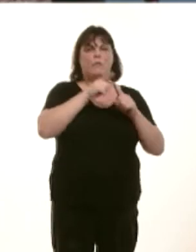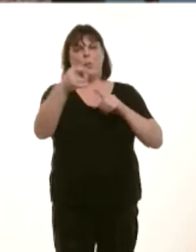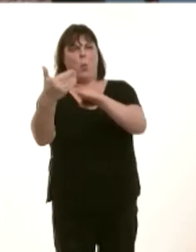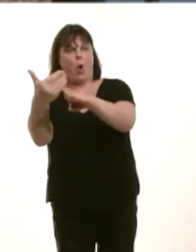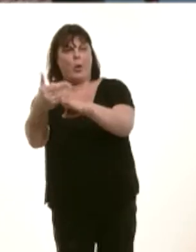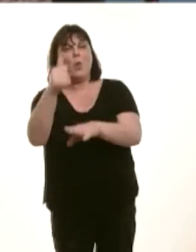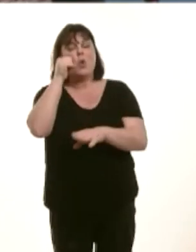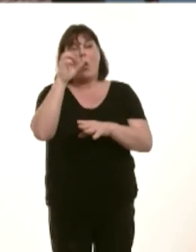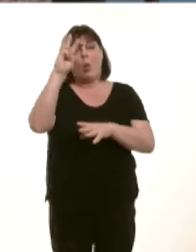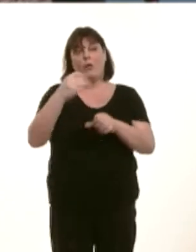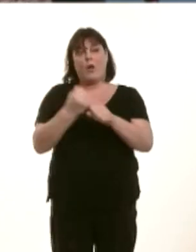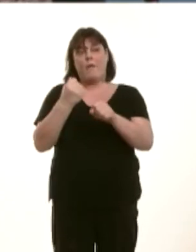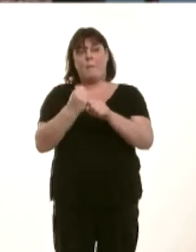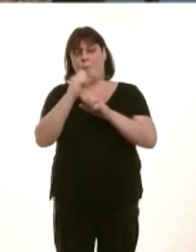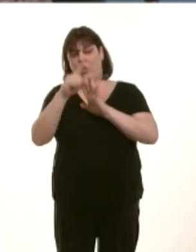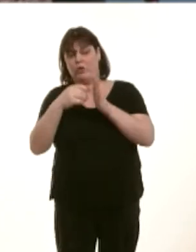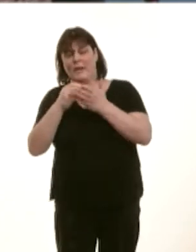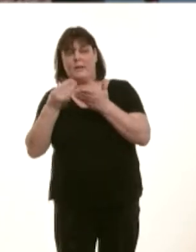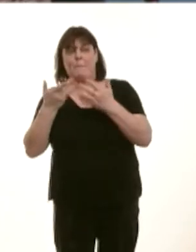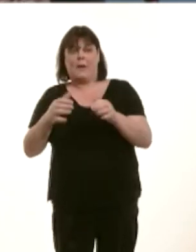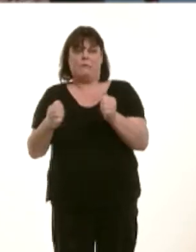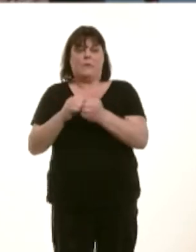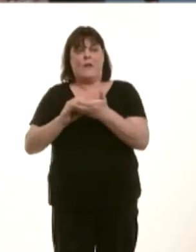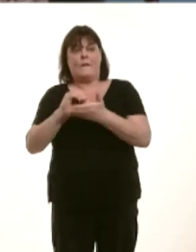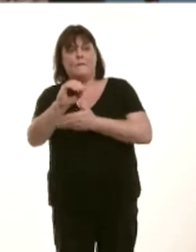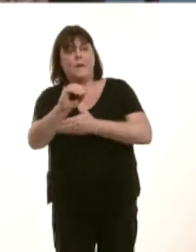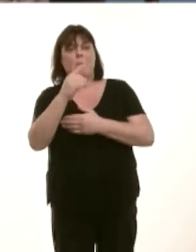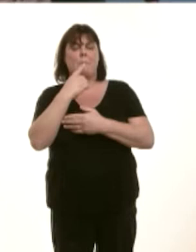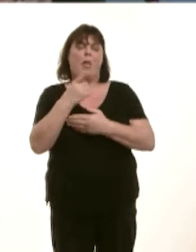by your good selves, that just seems to have gone on forever and a day. Could I urge that